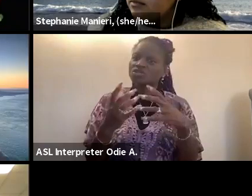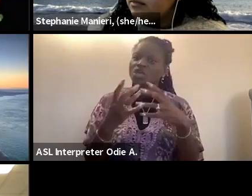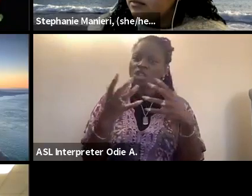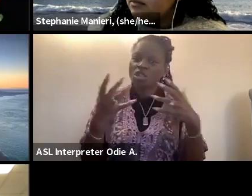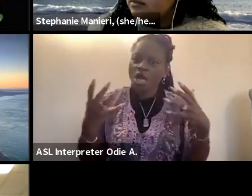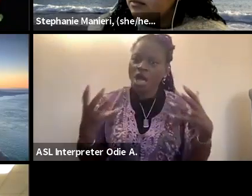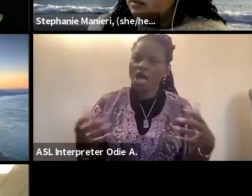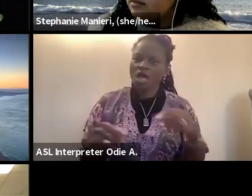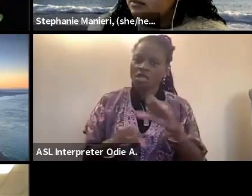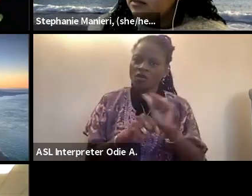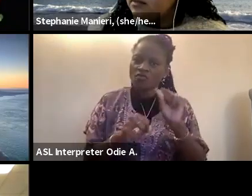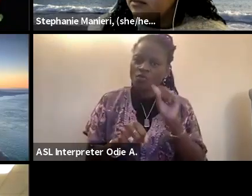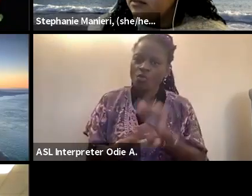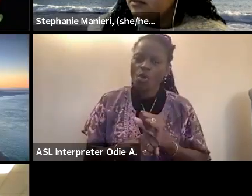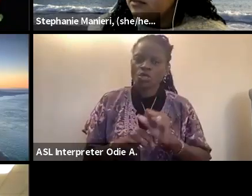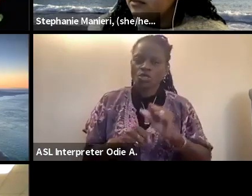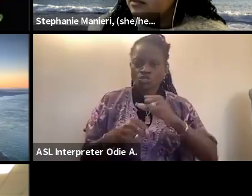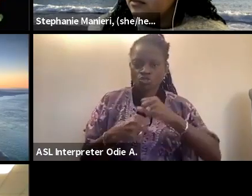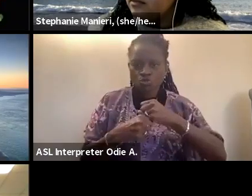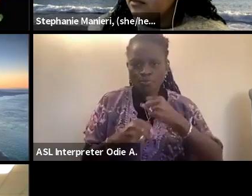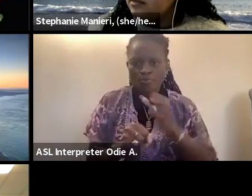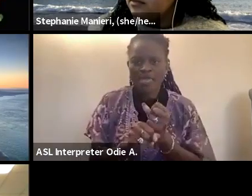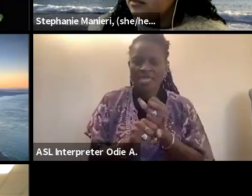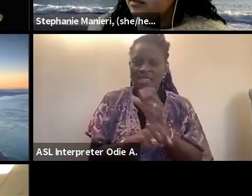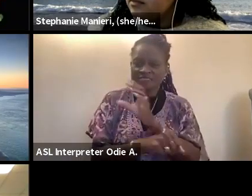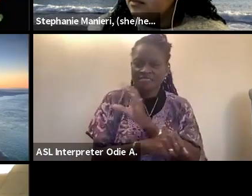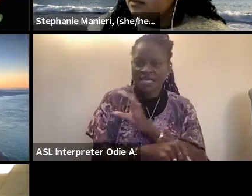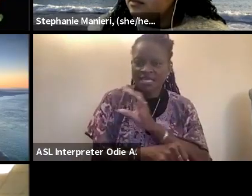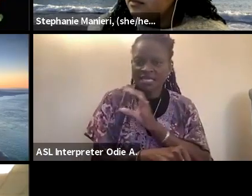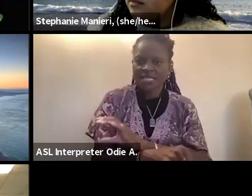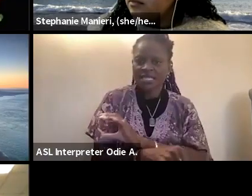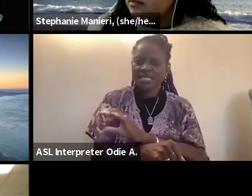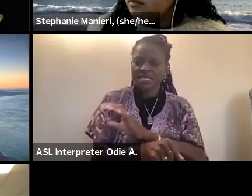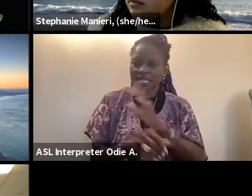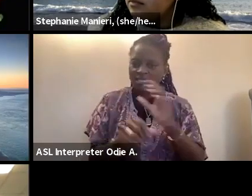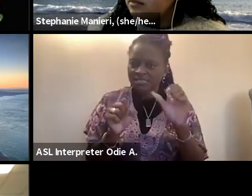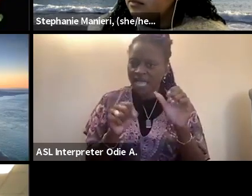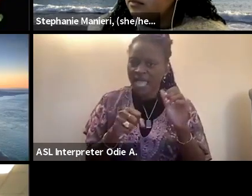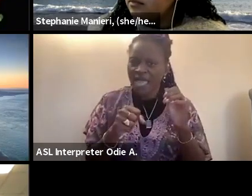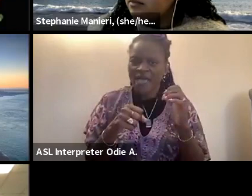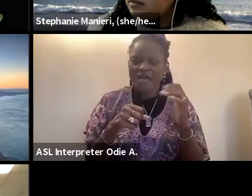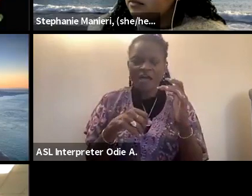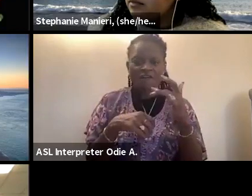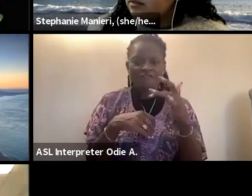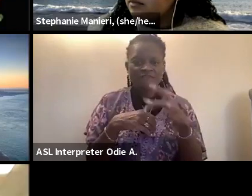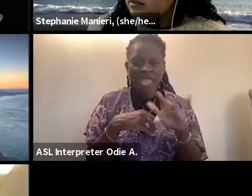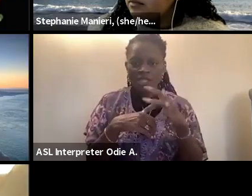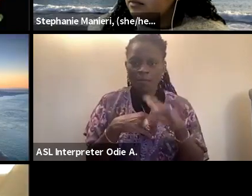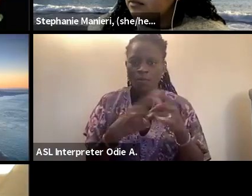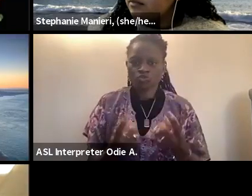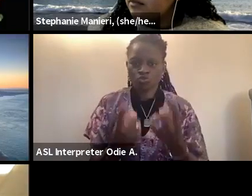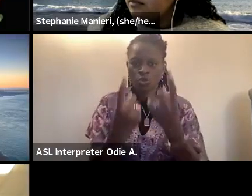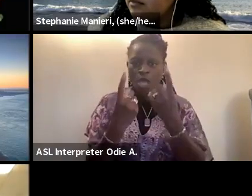to be able to make those clinics effective, for people to be able to come. And, of Coursey, for actual vaccine administration.